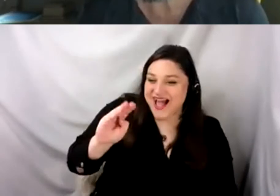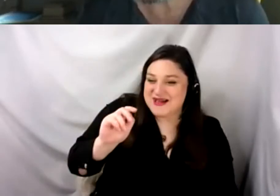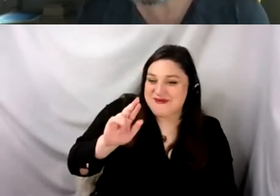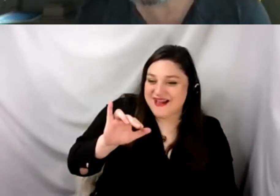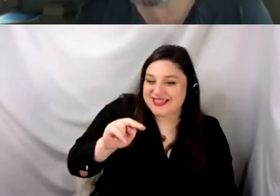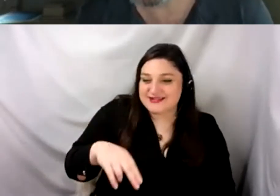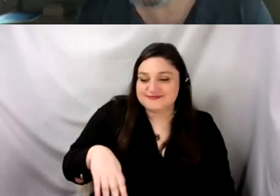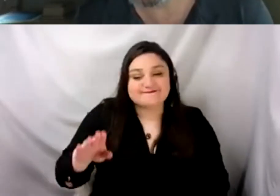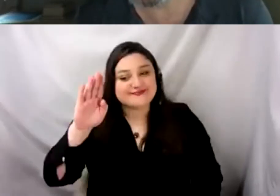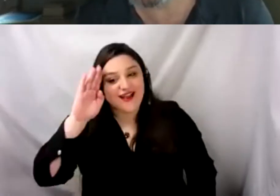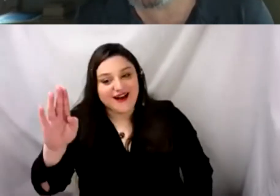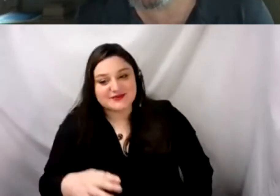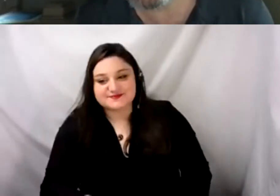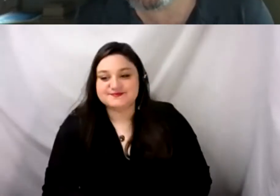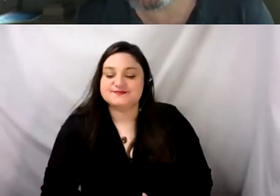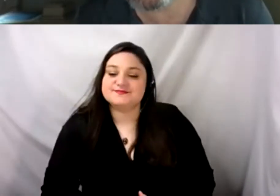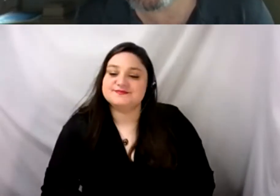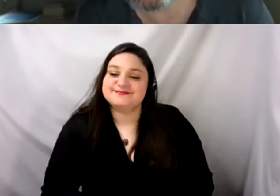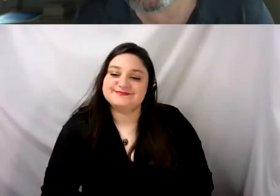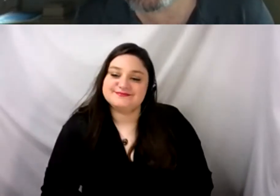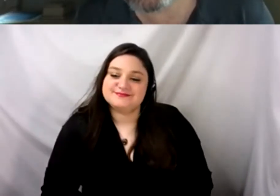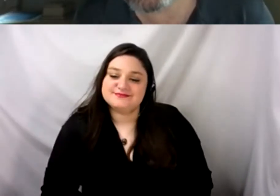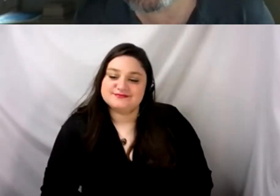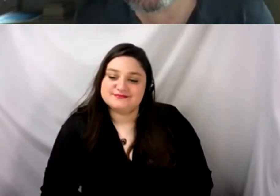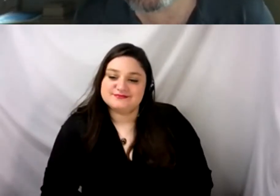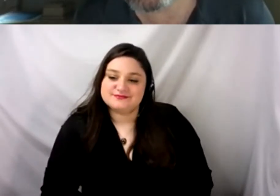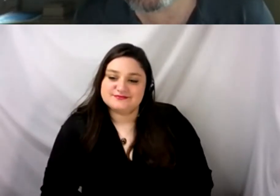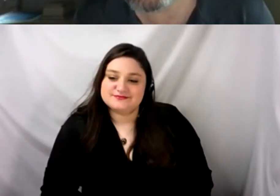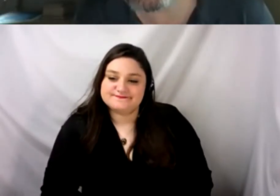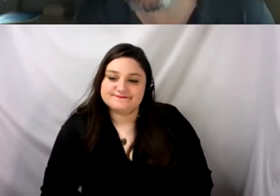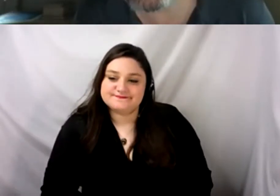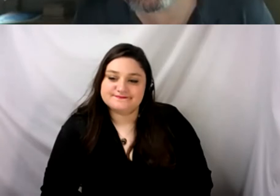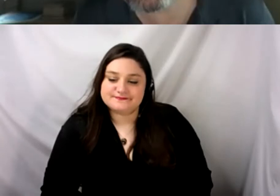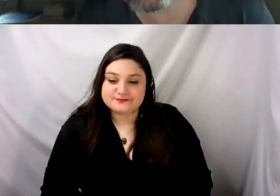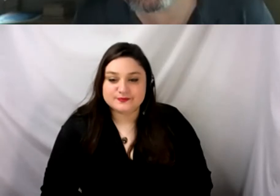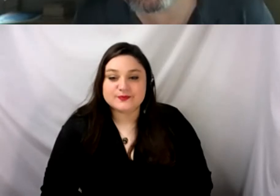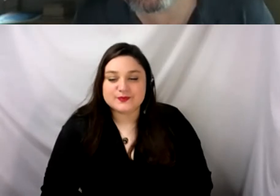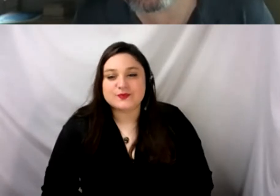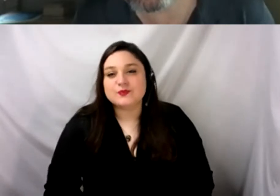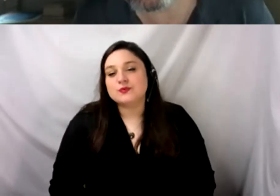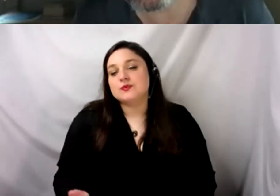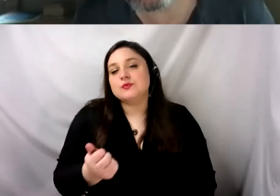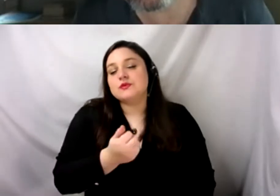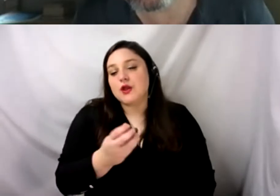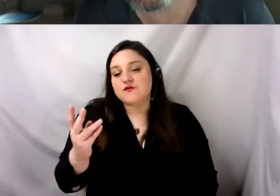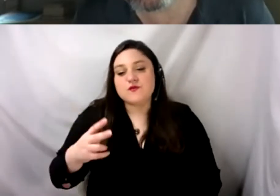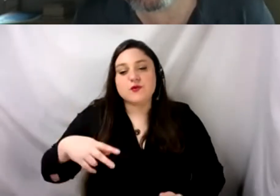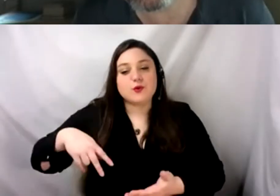A couple of dance companies who we are assisting and facilitating booking --